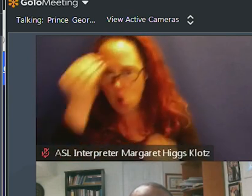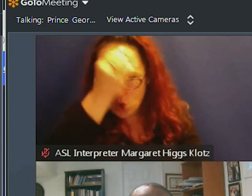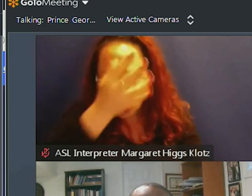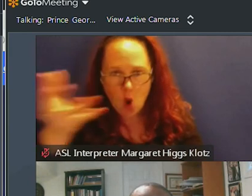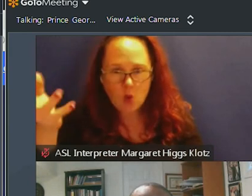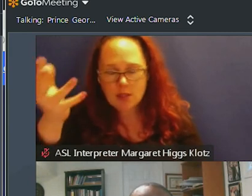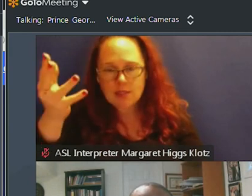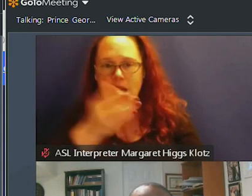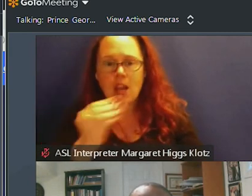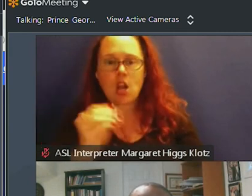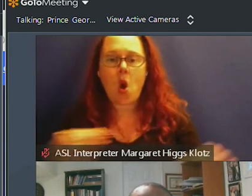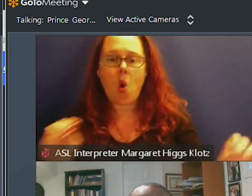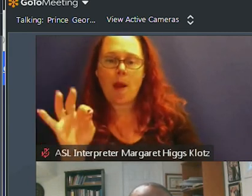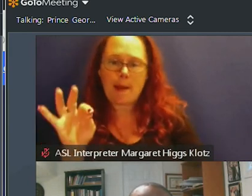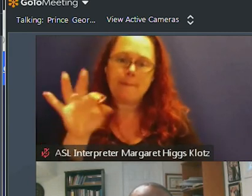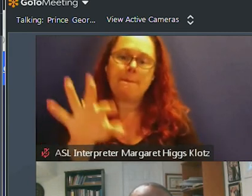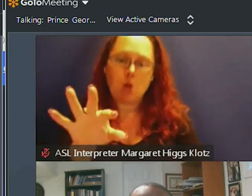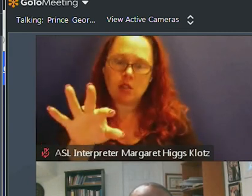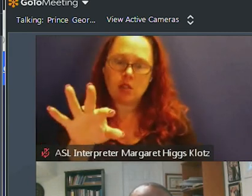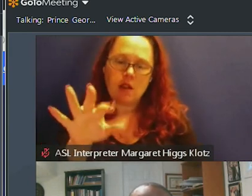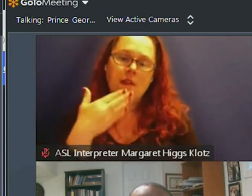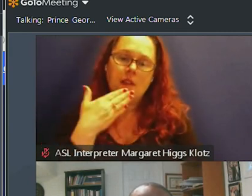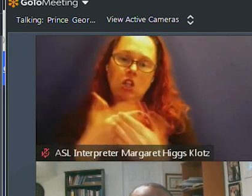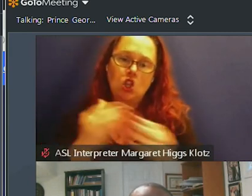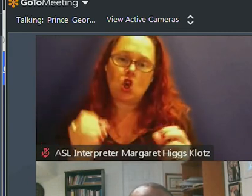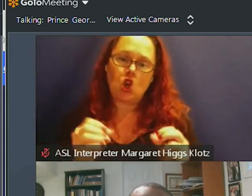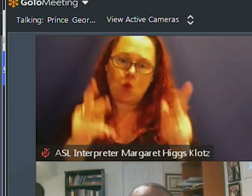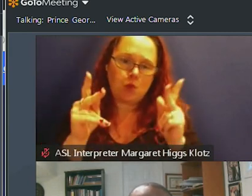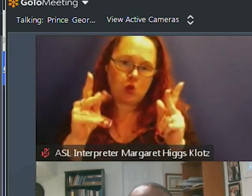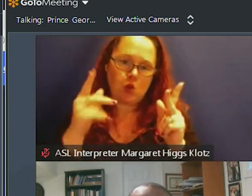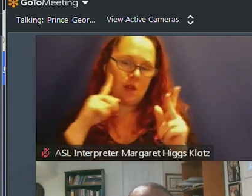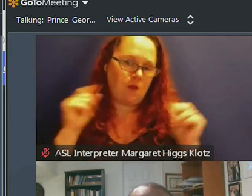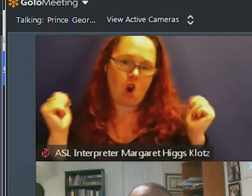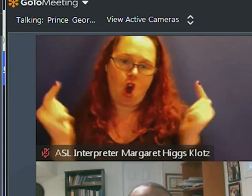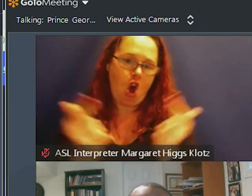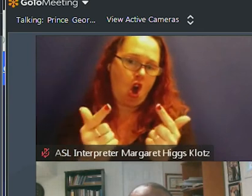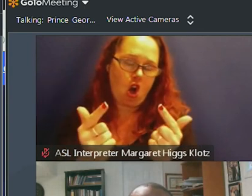I think that's a good opportunity for everyone, regardless of whatever the outcome is. I can't speak to that either,